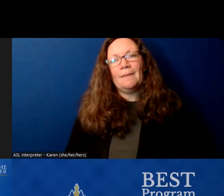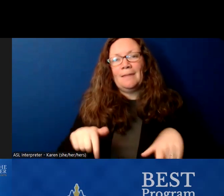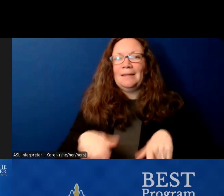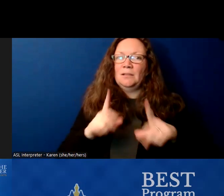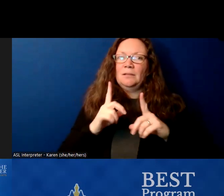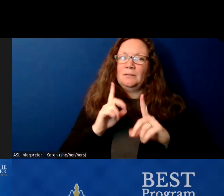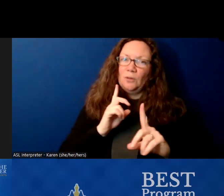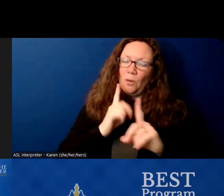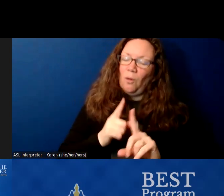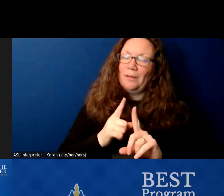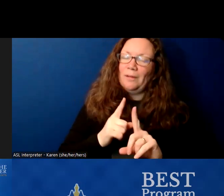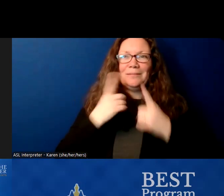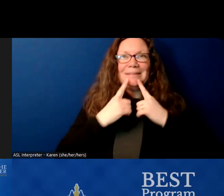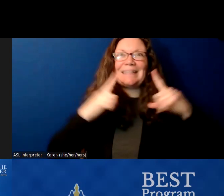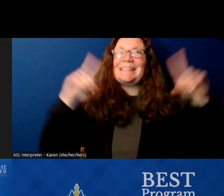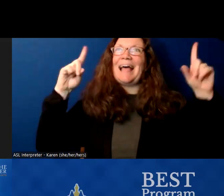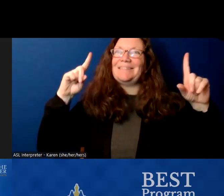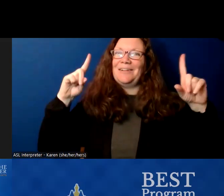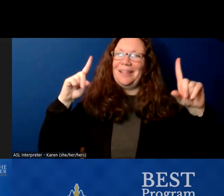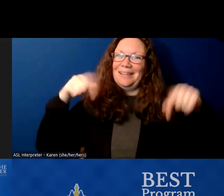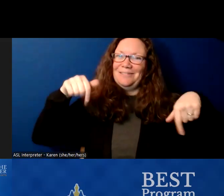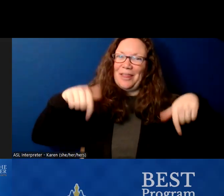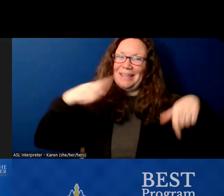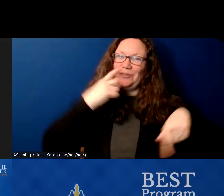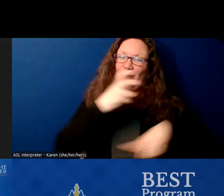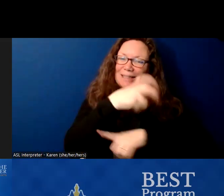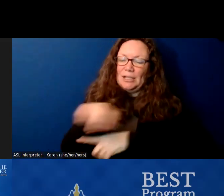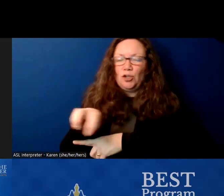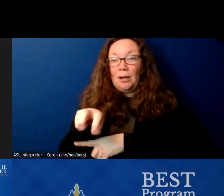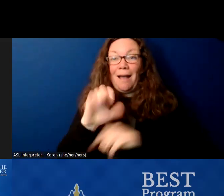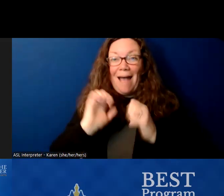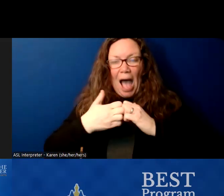So we really need you to carry this message to your Mars users, ASAP